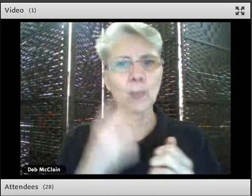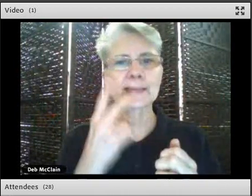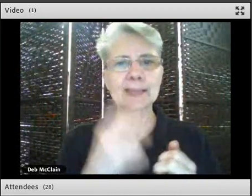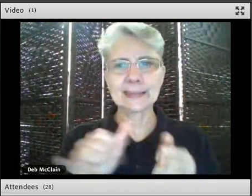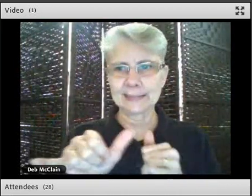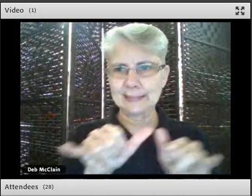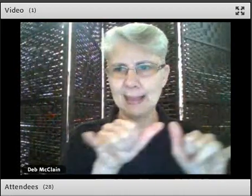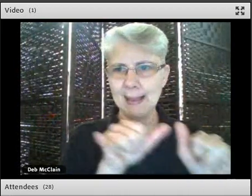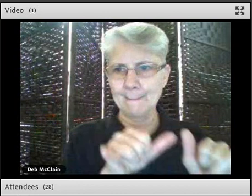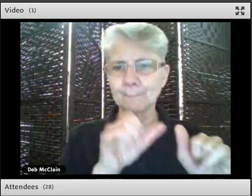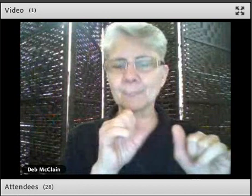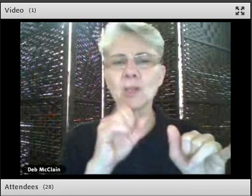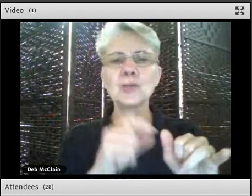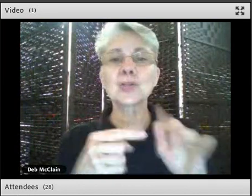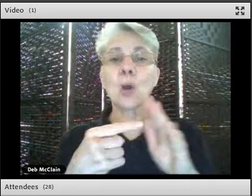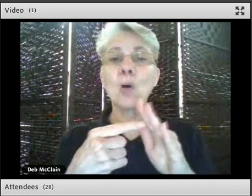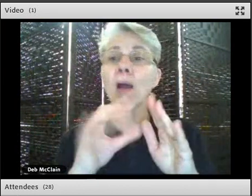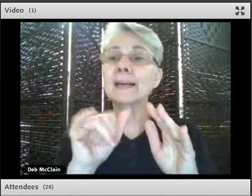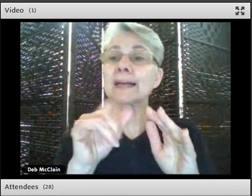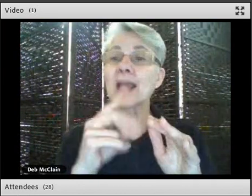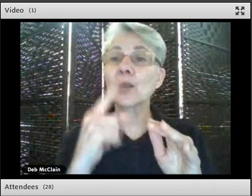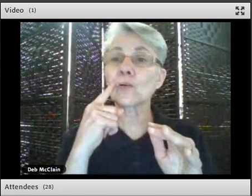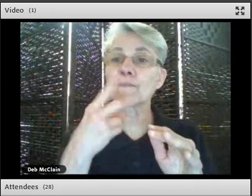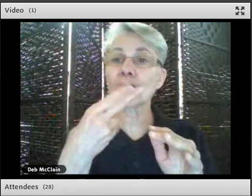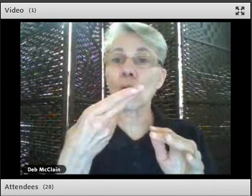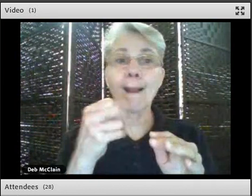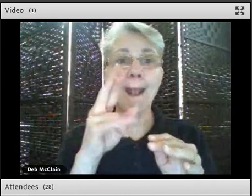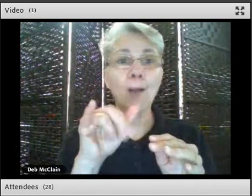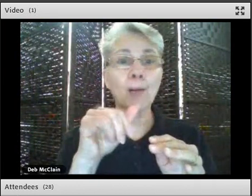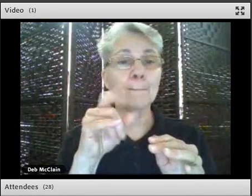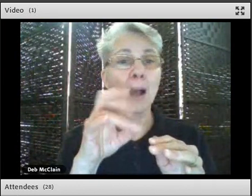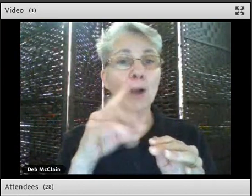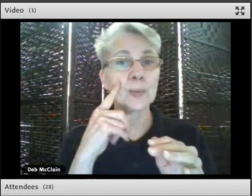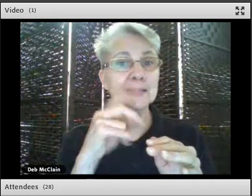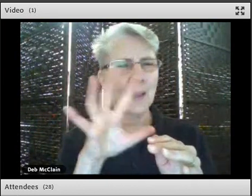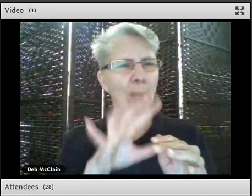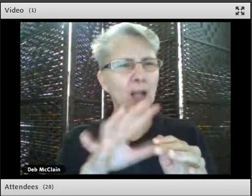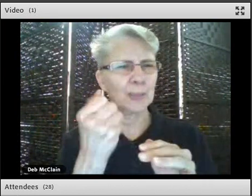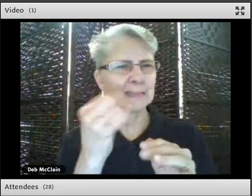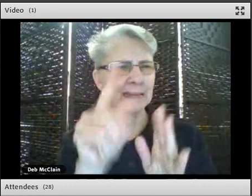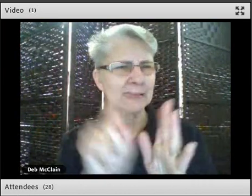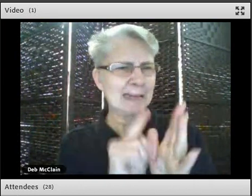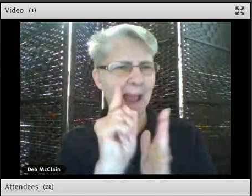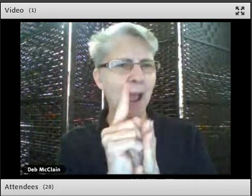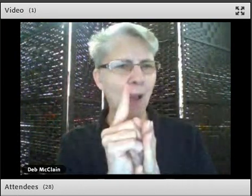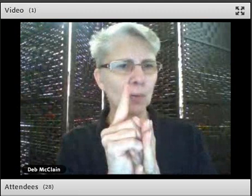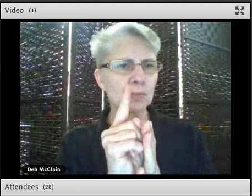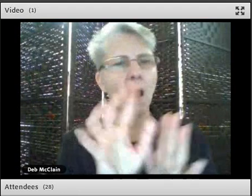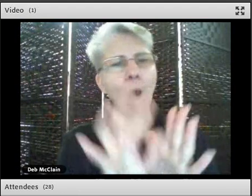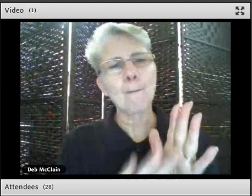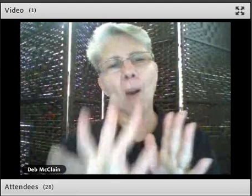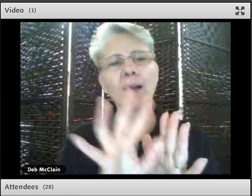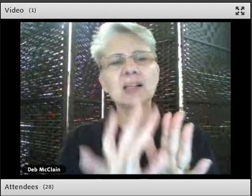"Approximately" is a word that we do not need to abbreviate anymore, but I did because I'm just transcribing